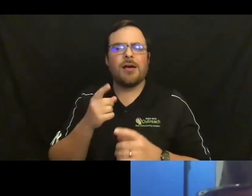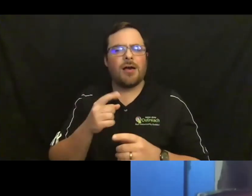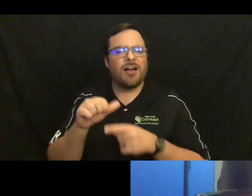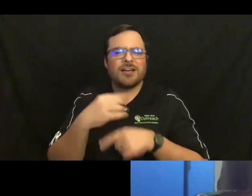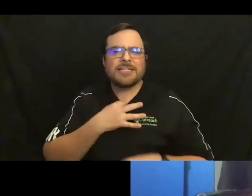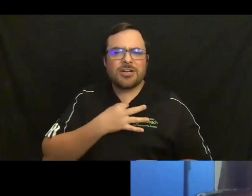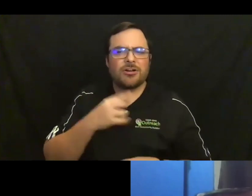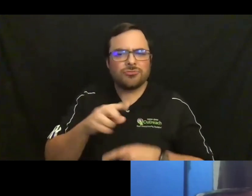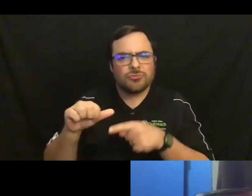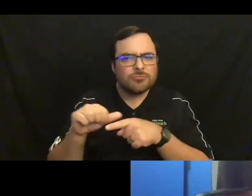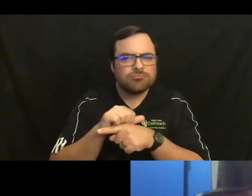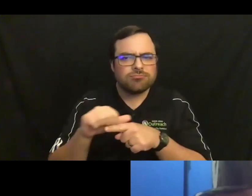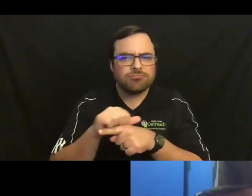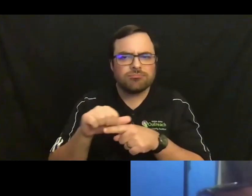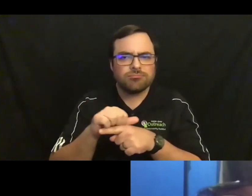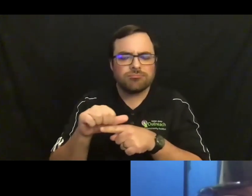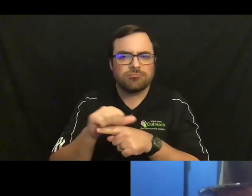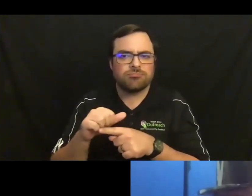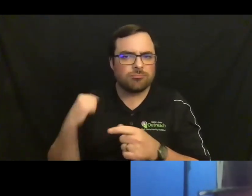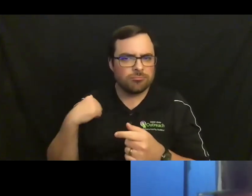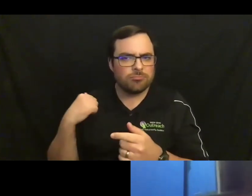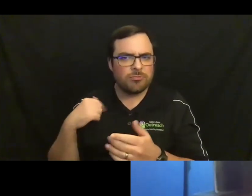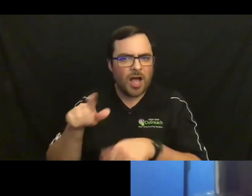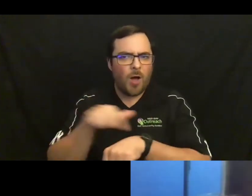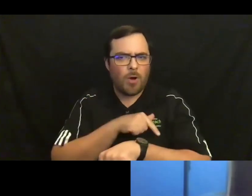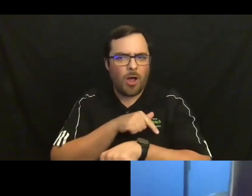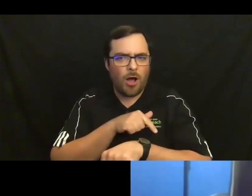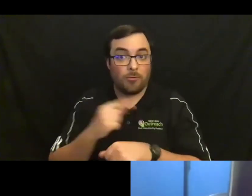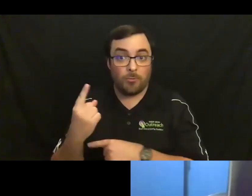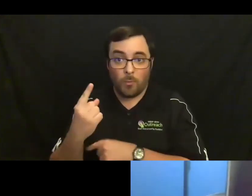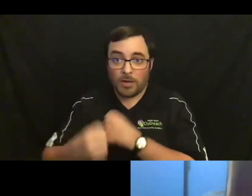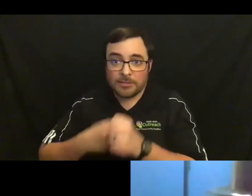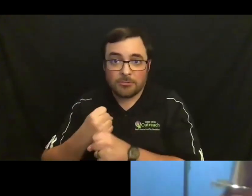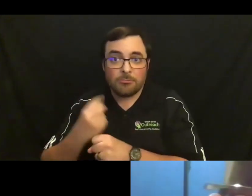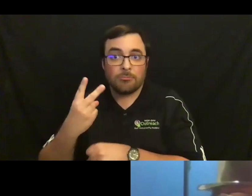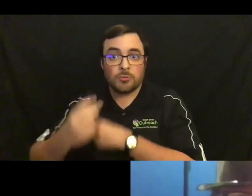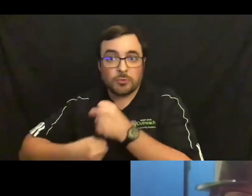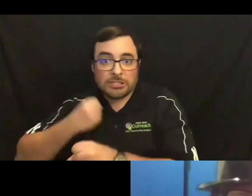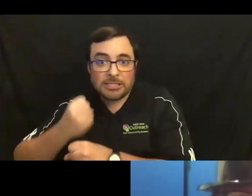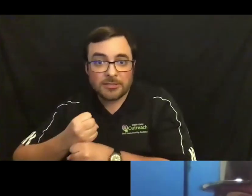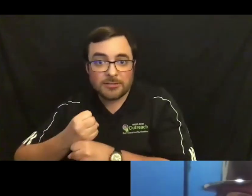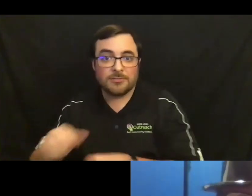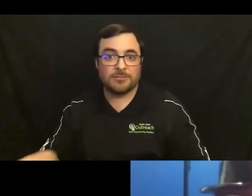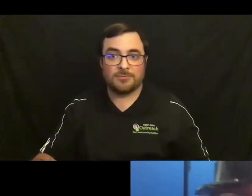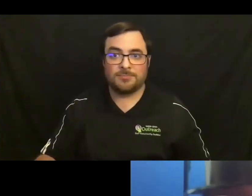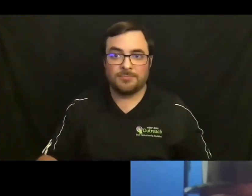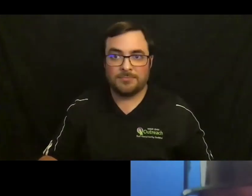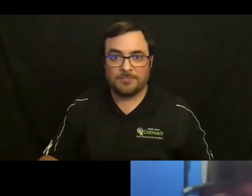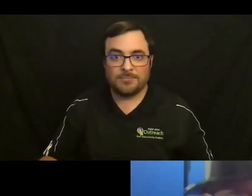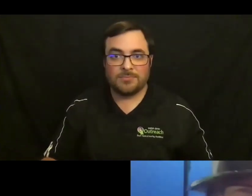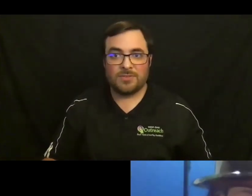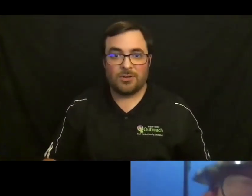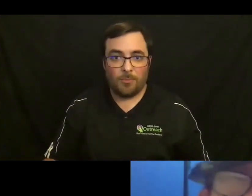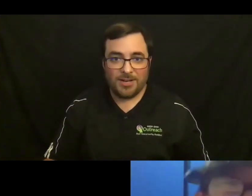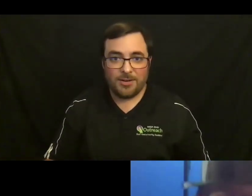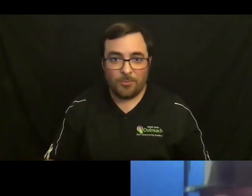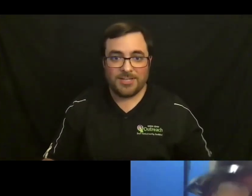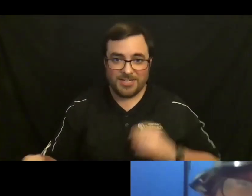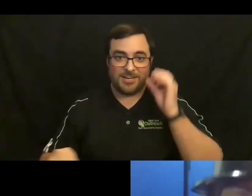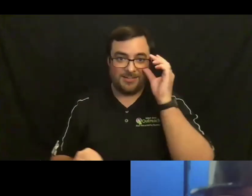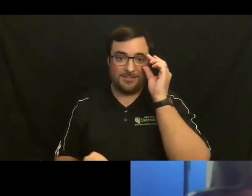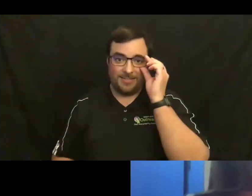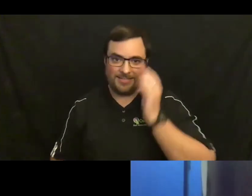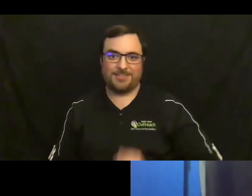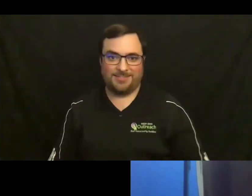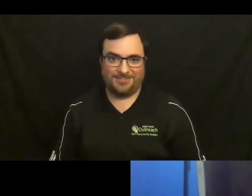Taekwondo? Marian: One year. Yes.